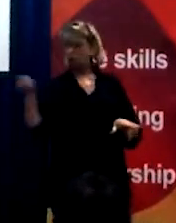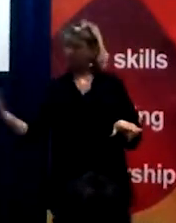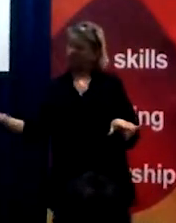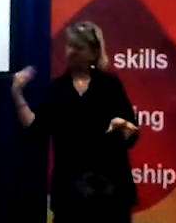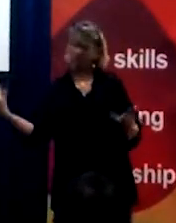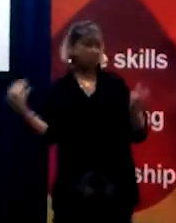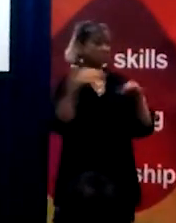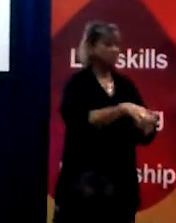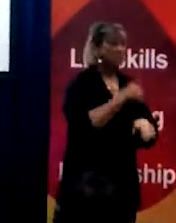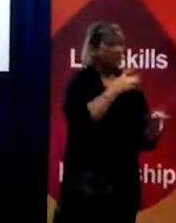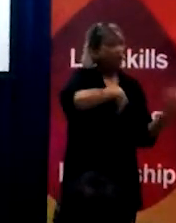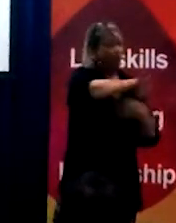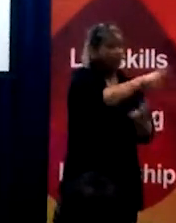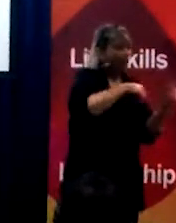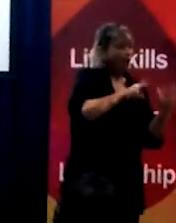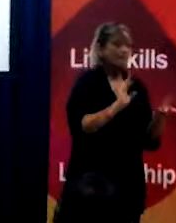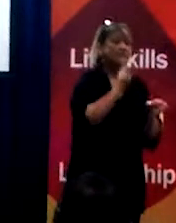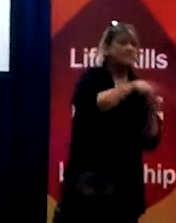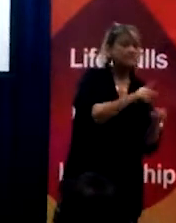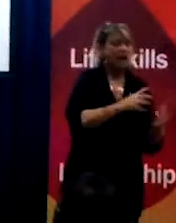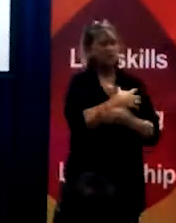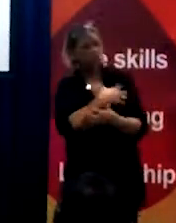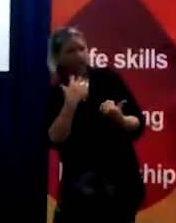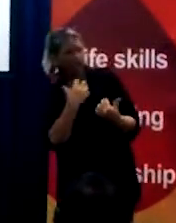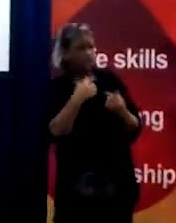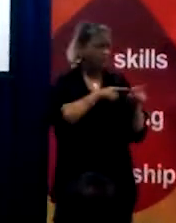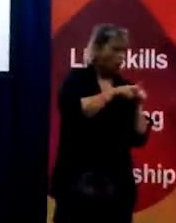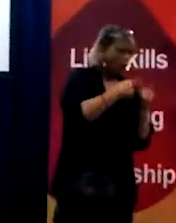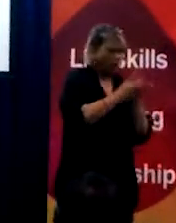They get the opportunity to participate, to be challenged and to learn how to win and